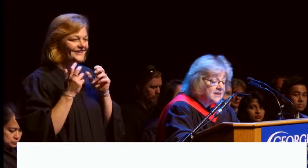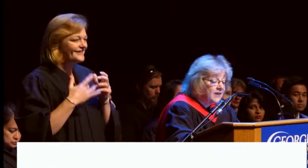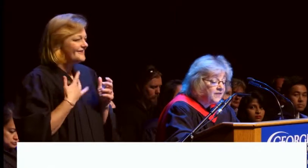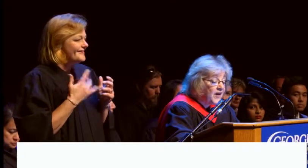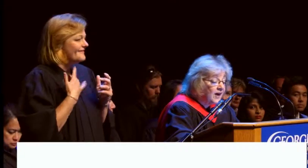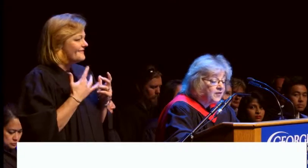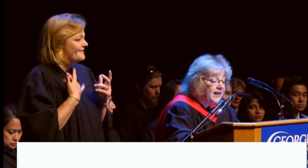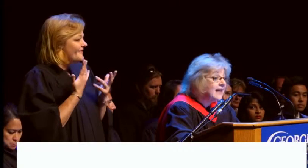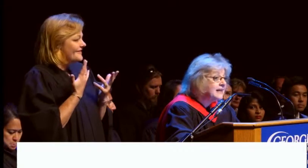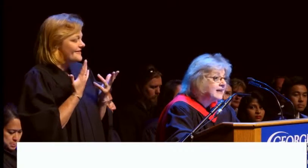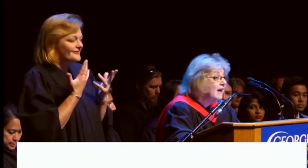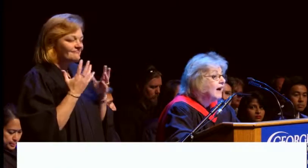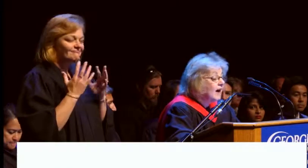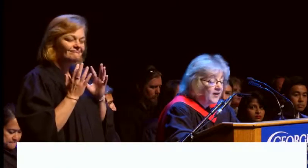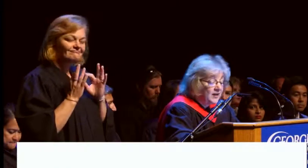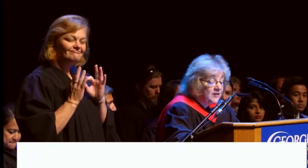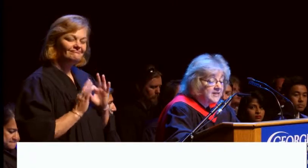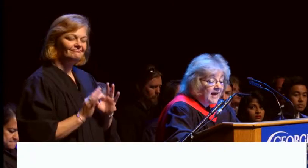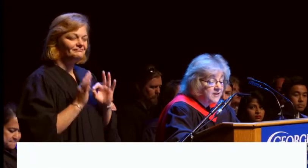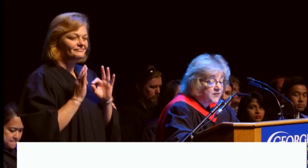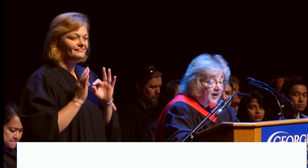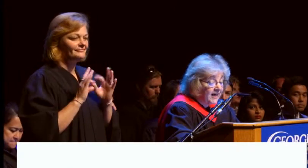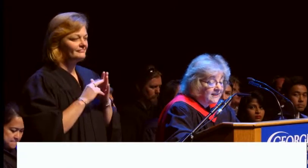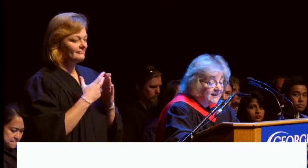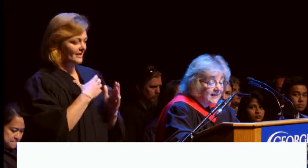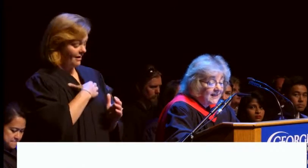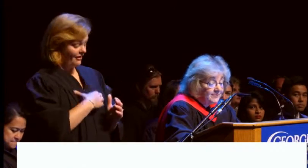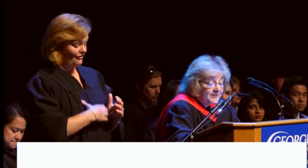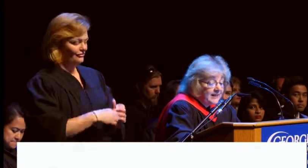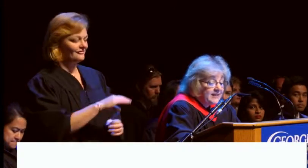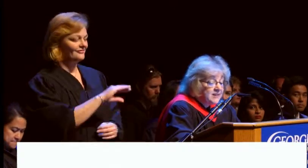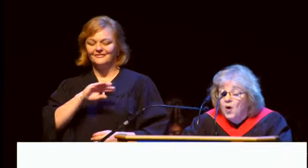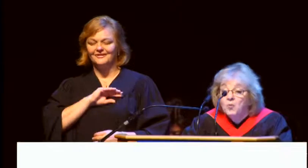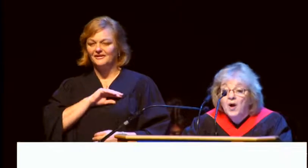AND FINE REALITY OF HUNGER SATISFIED AND IT IS ALL ONE.